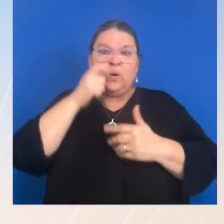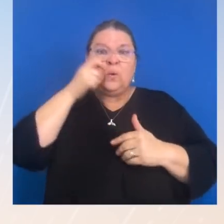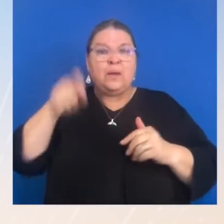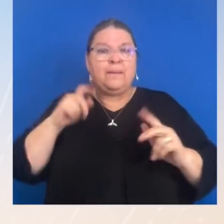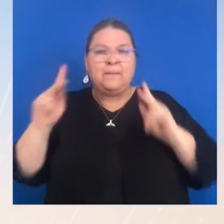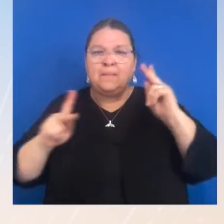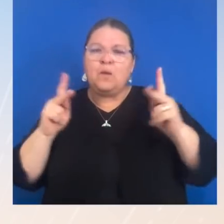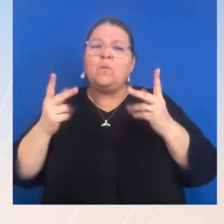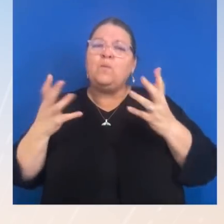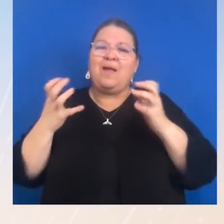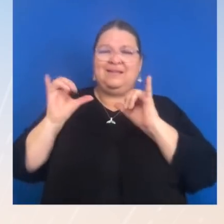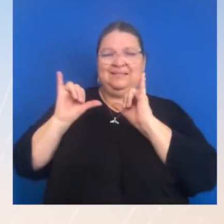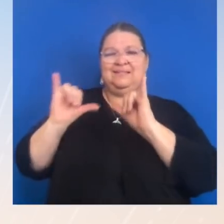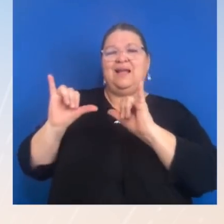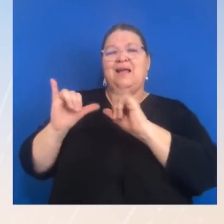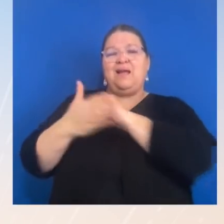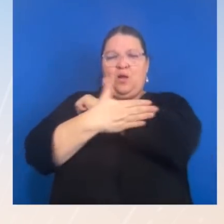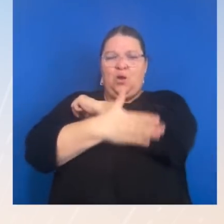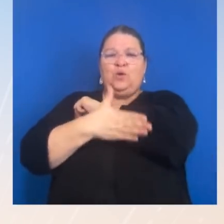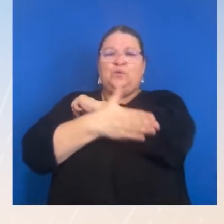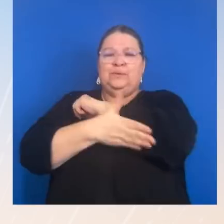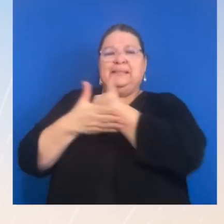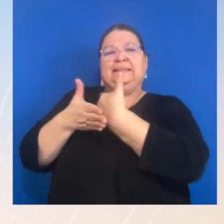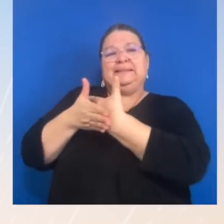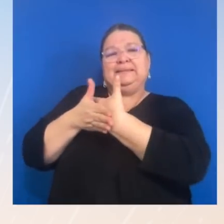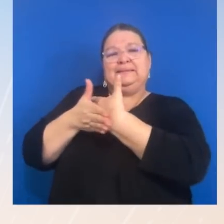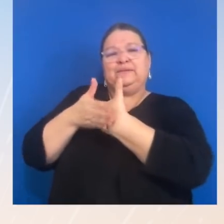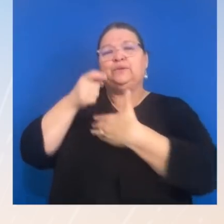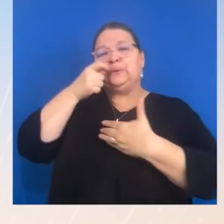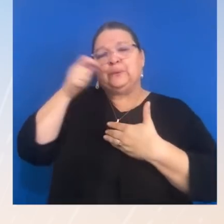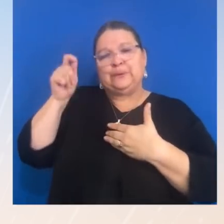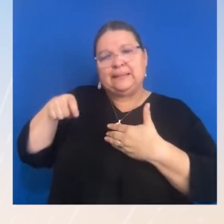where many of them are -- have family, many of them have worked,